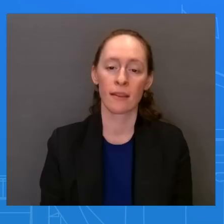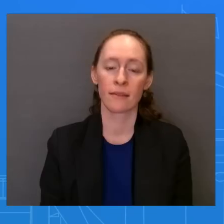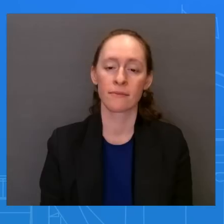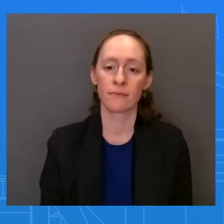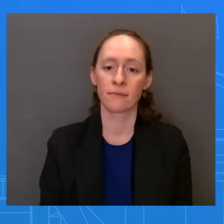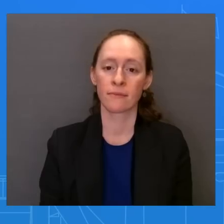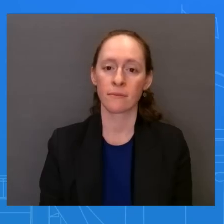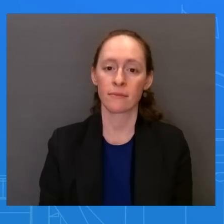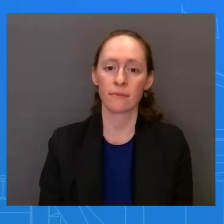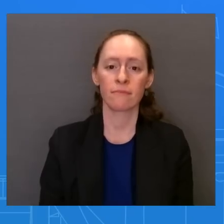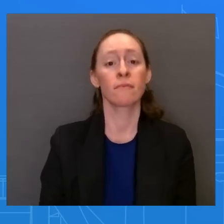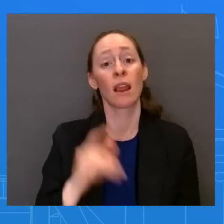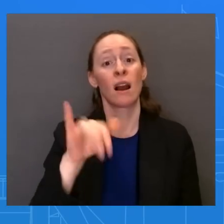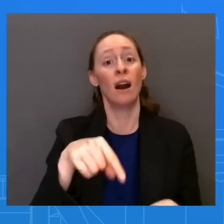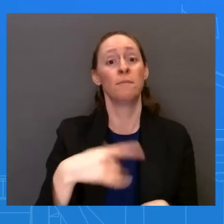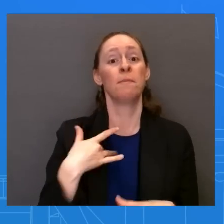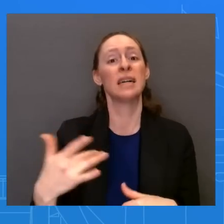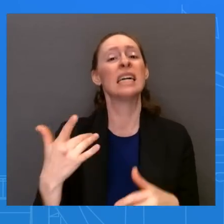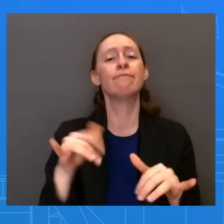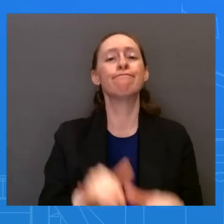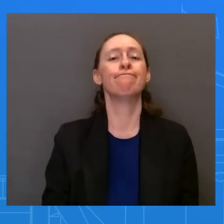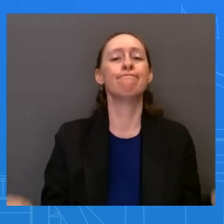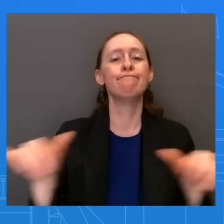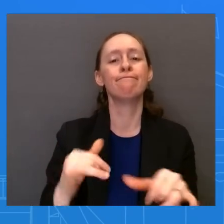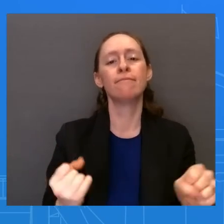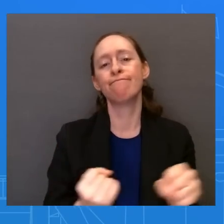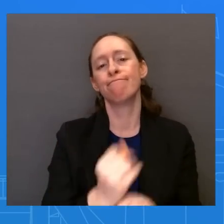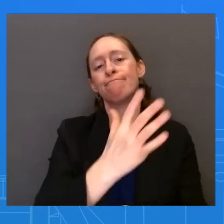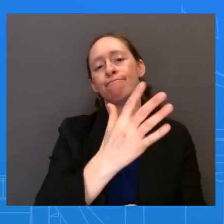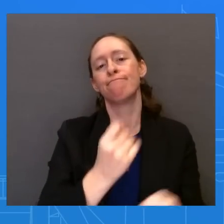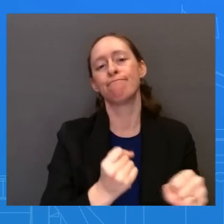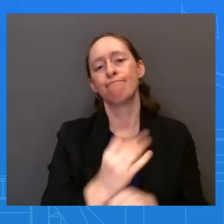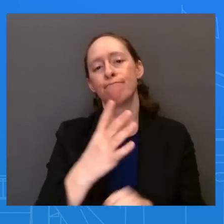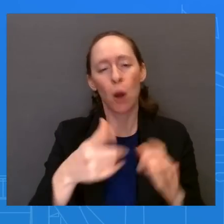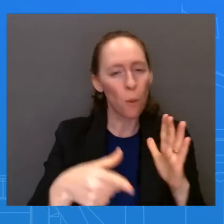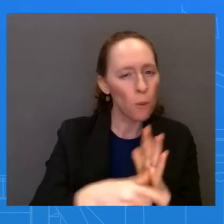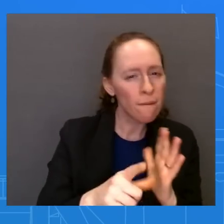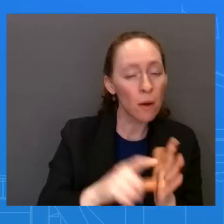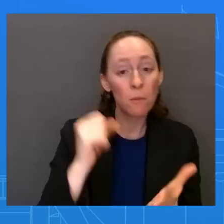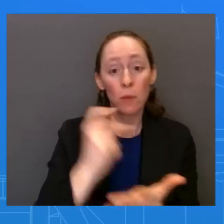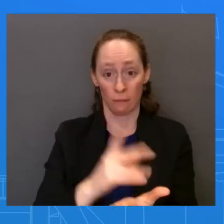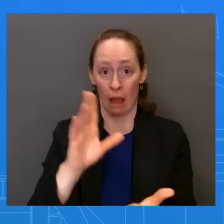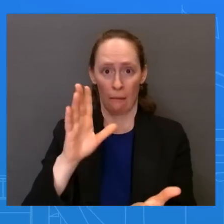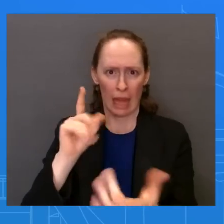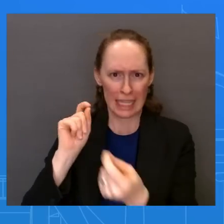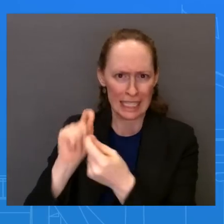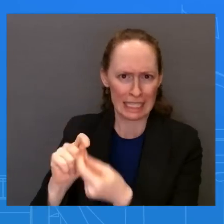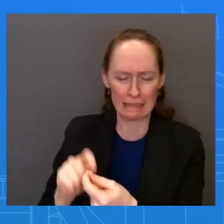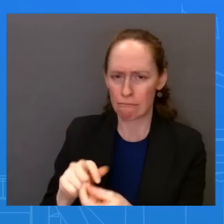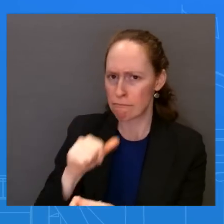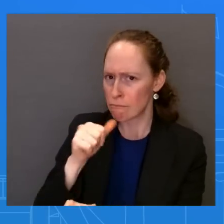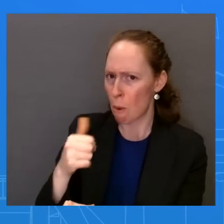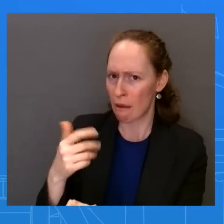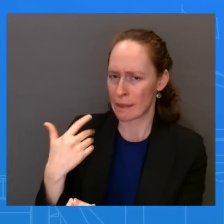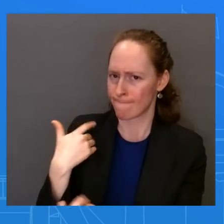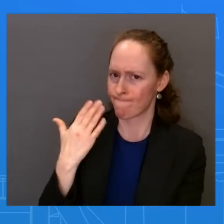Again, as you know, this is something, as I just mentioned, when it comes to the safety of American people, this is something that is a priority for us.